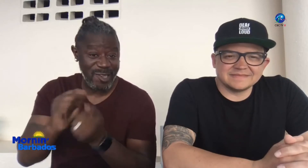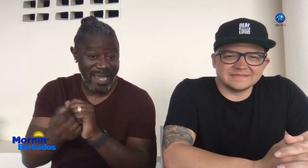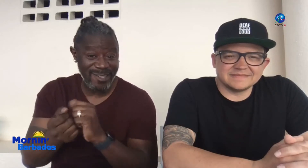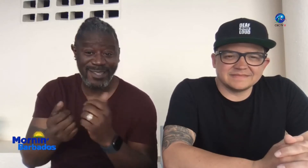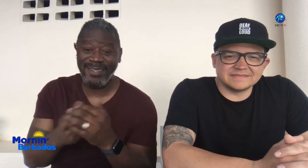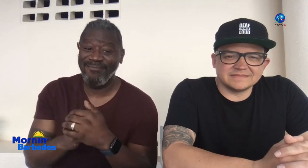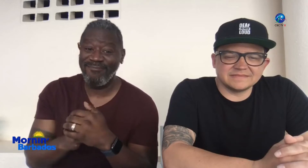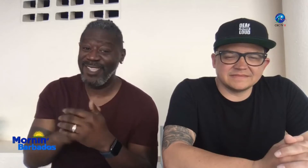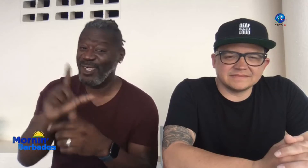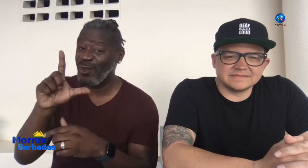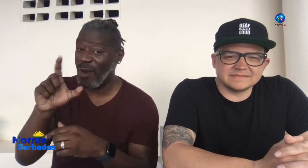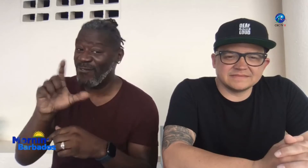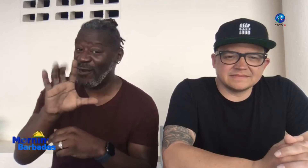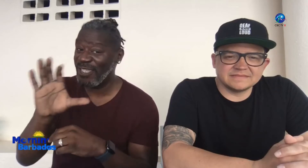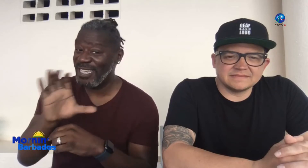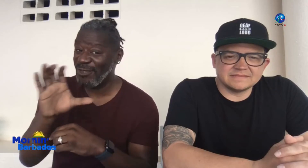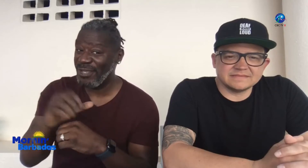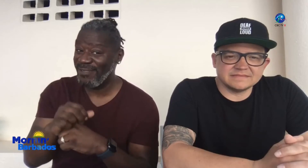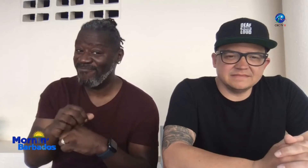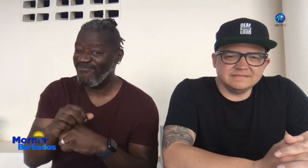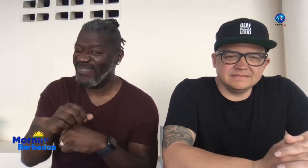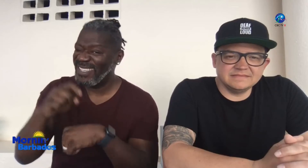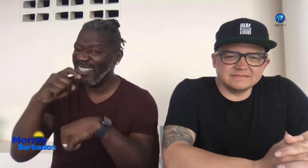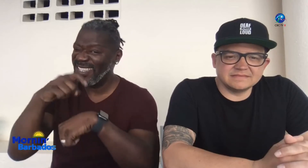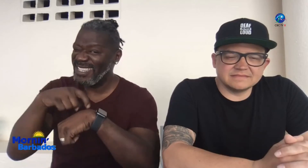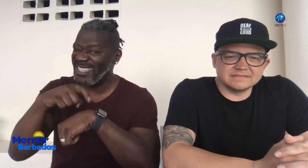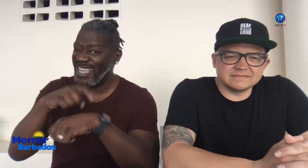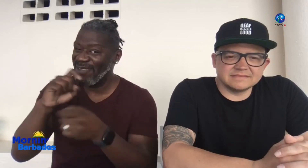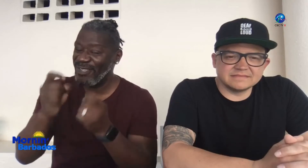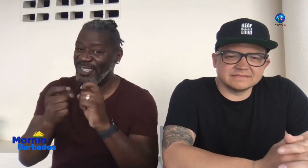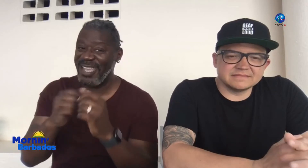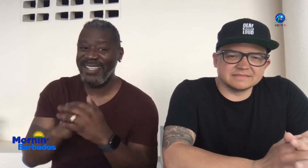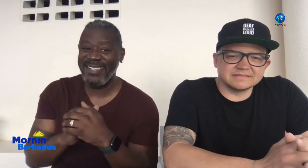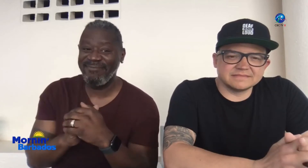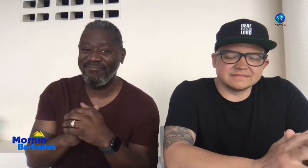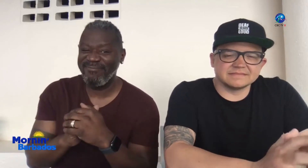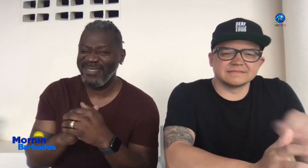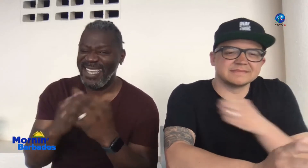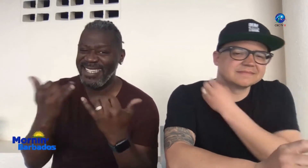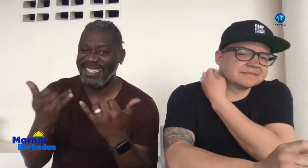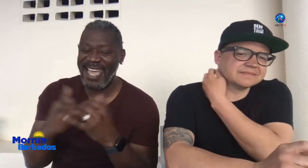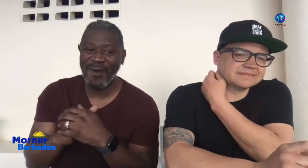changes 21st century times is changing just now